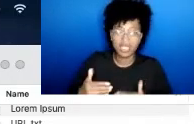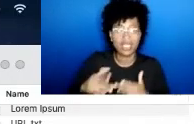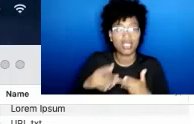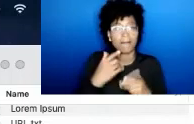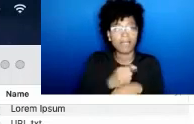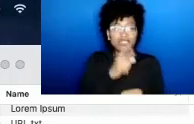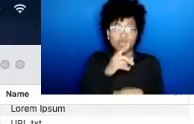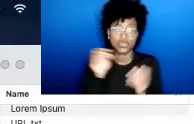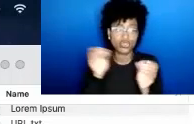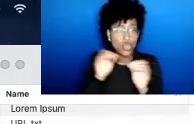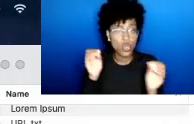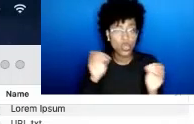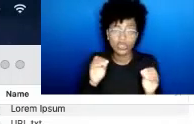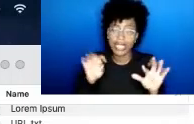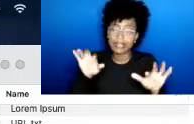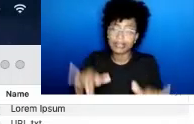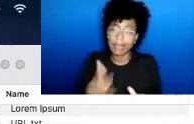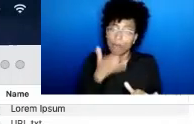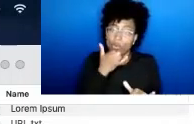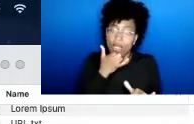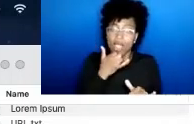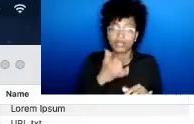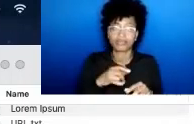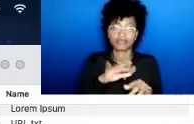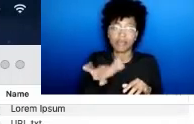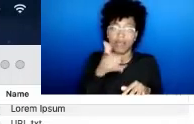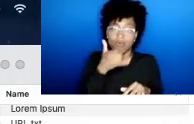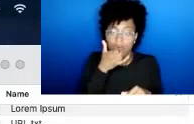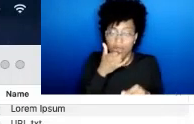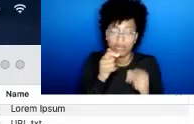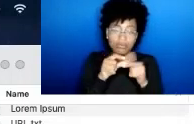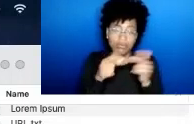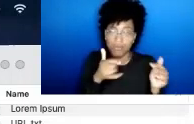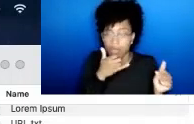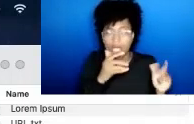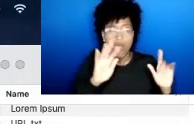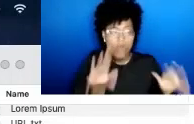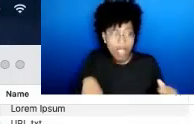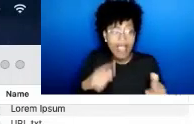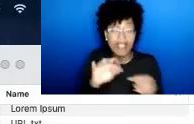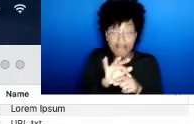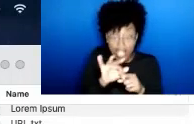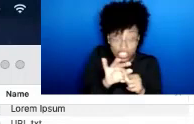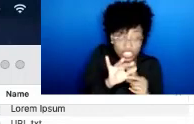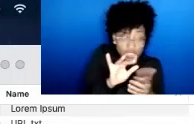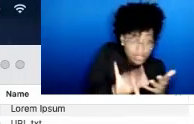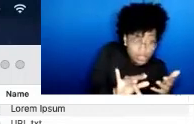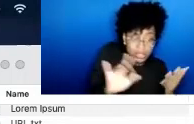07:09:00 and then making sure that the functionality works as you wanted to. So here, you can open